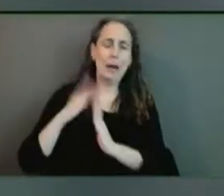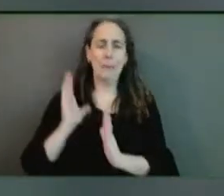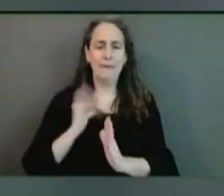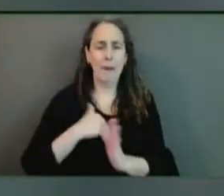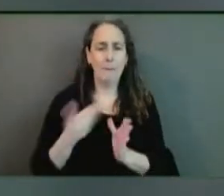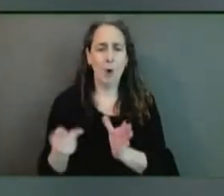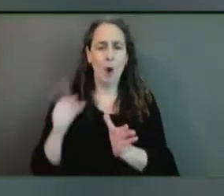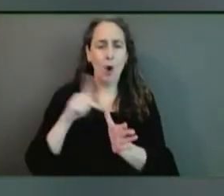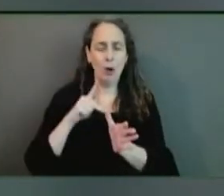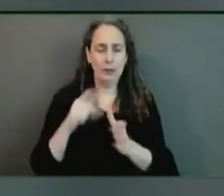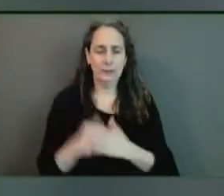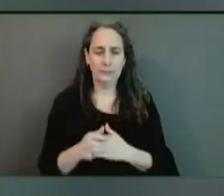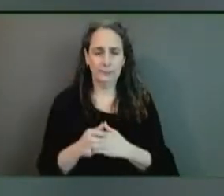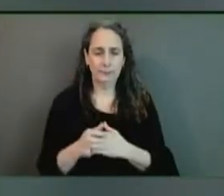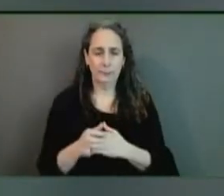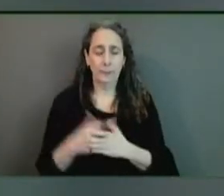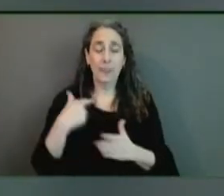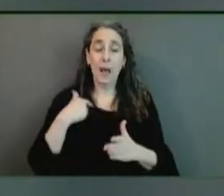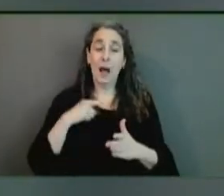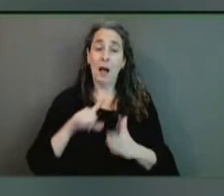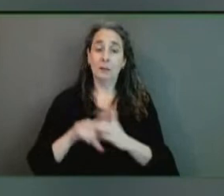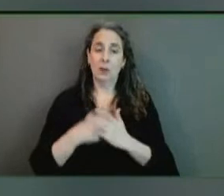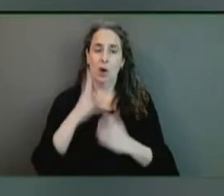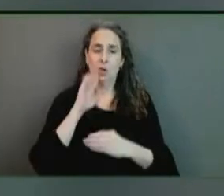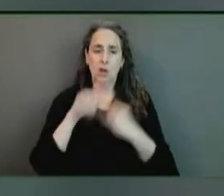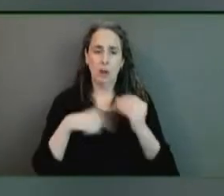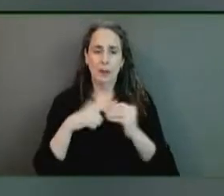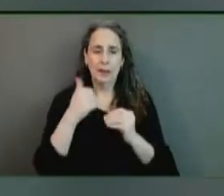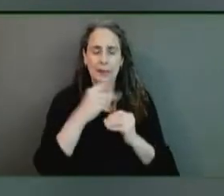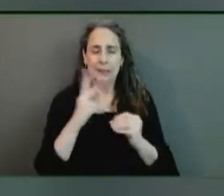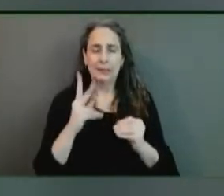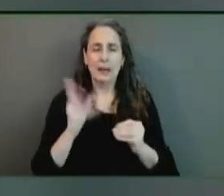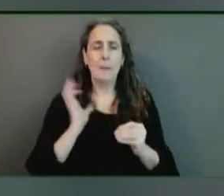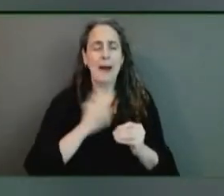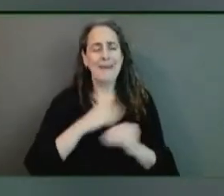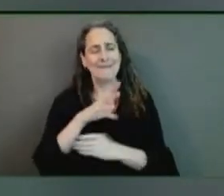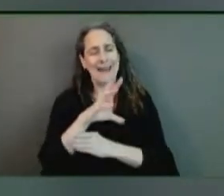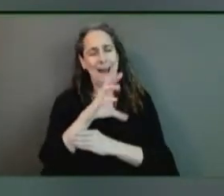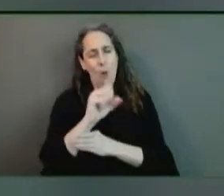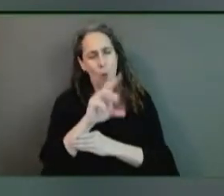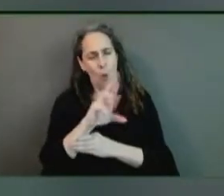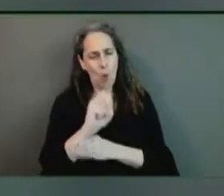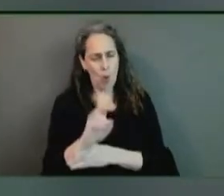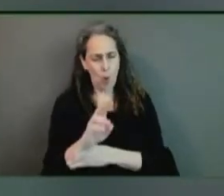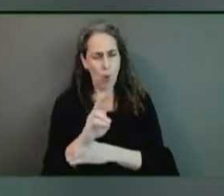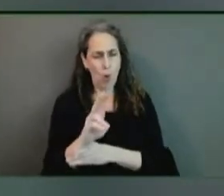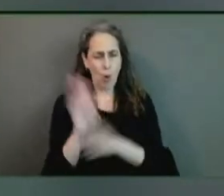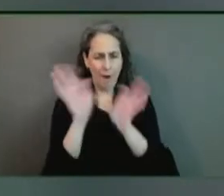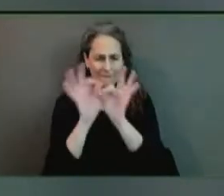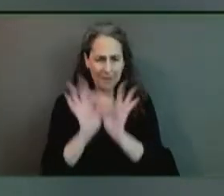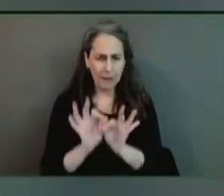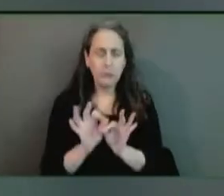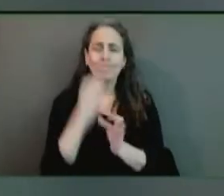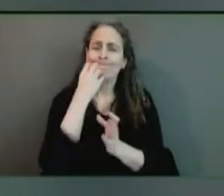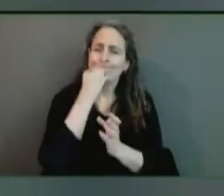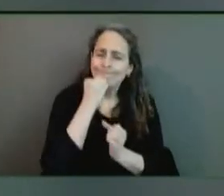keeping their learning at the top of our priority list. I'll begin by talking a little bit